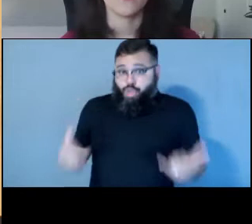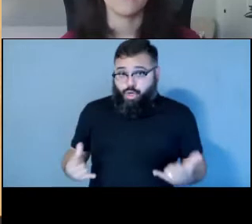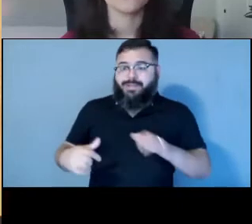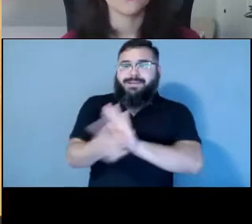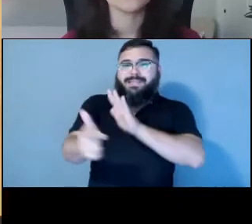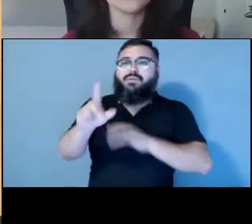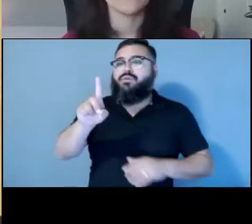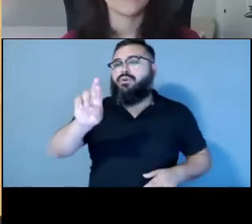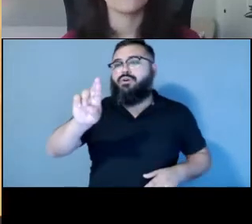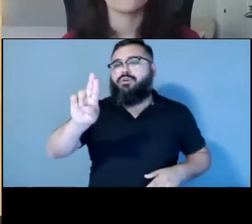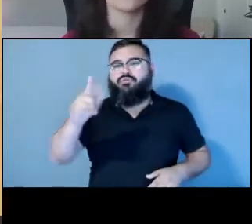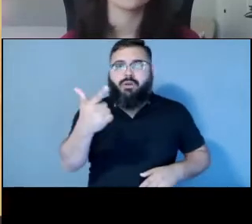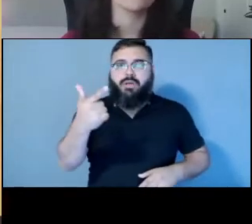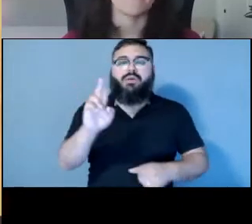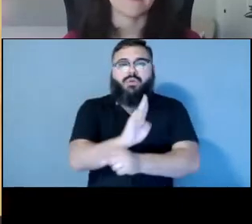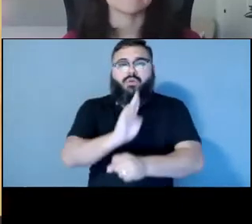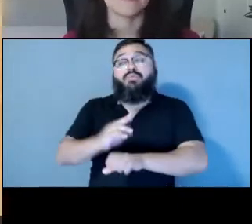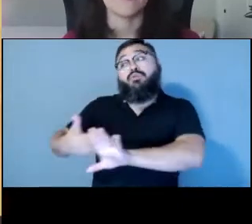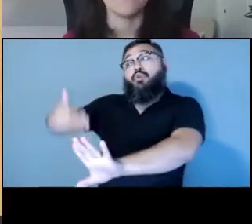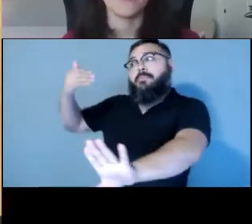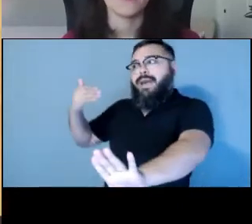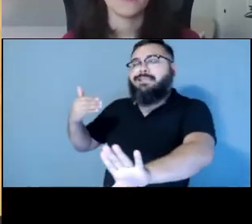and there's questions about how far past that can be,